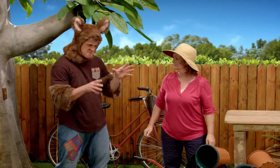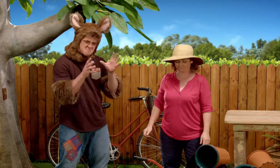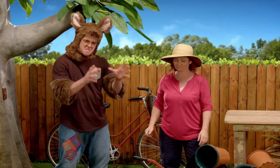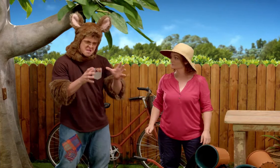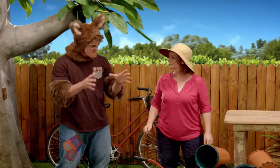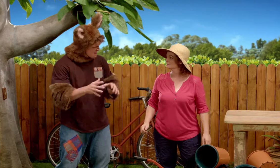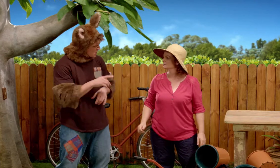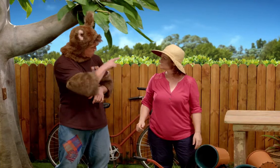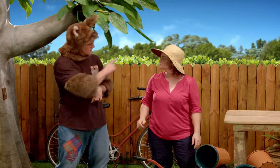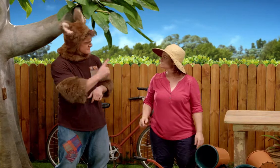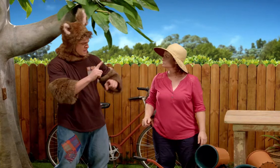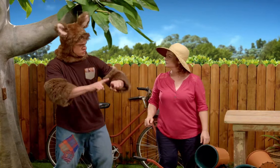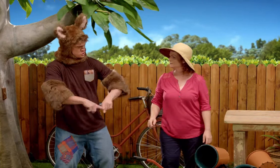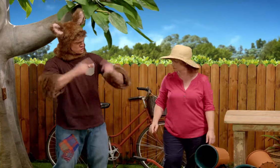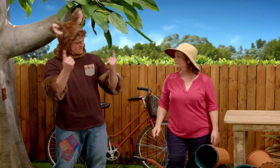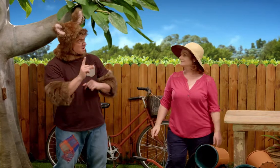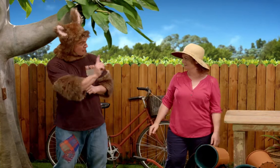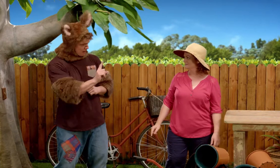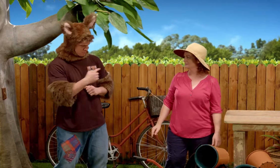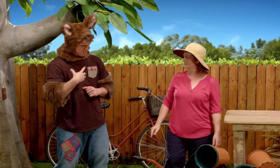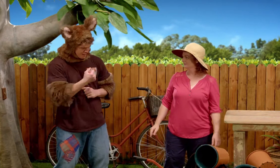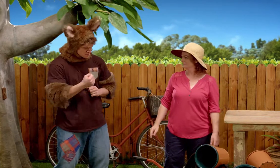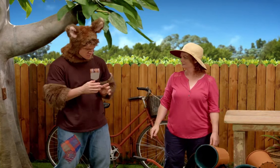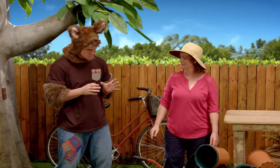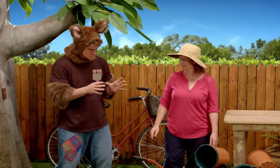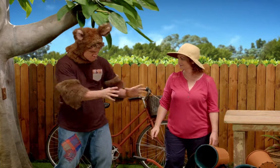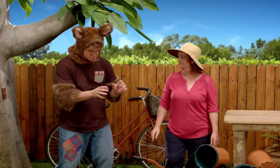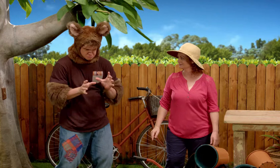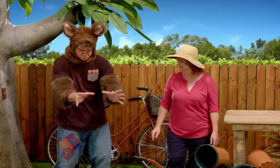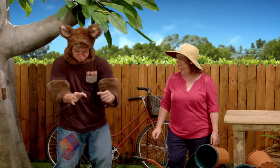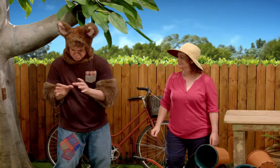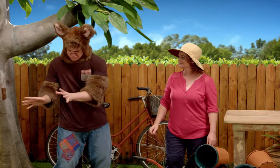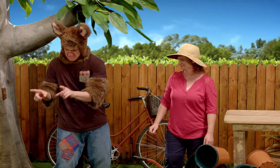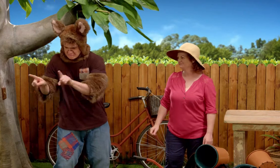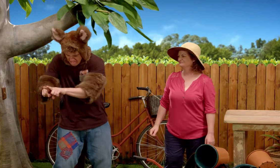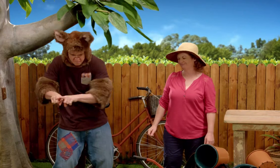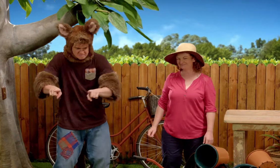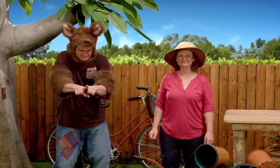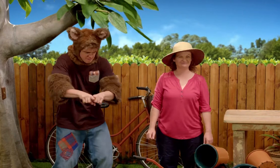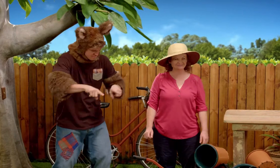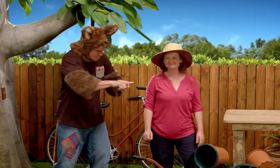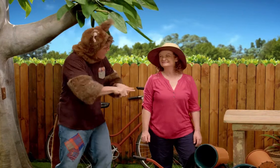That's funny. You said that we're going to do something different, but you want them in groups of the same thing.